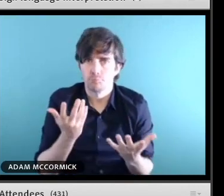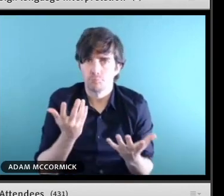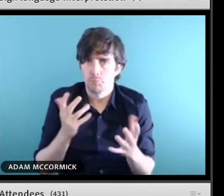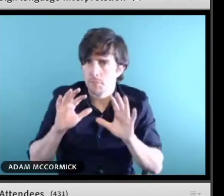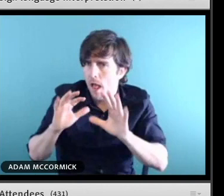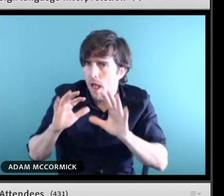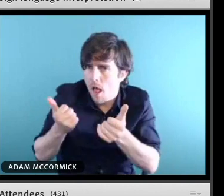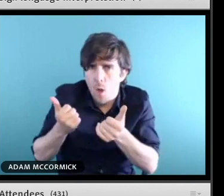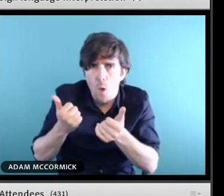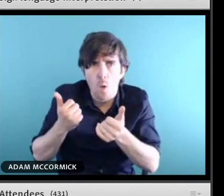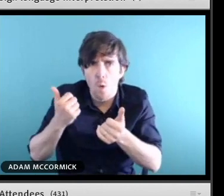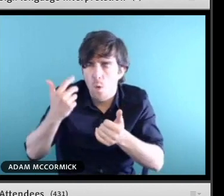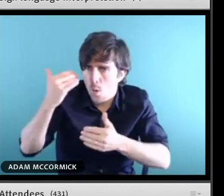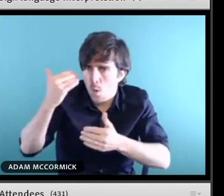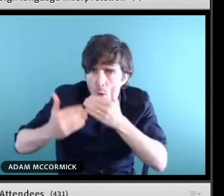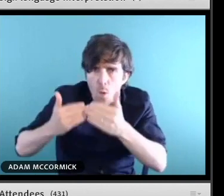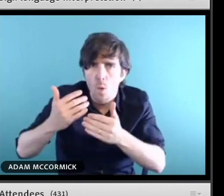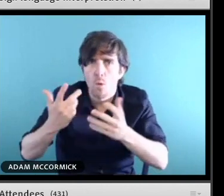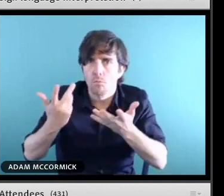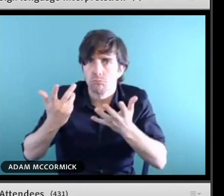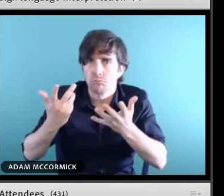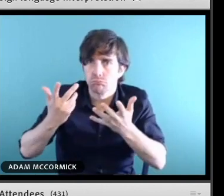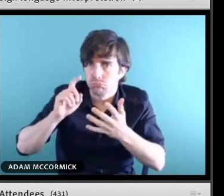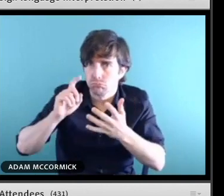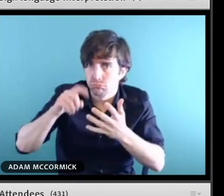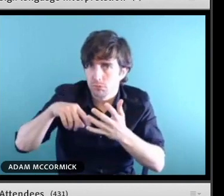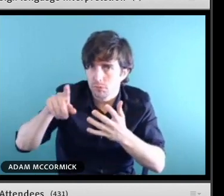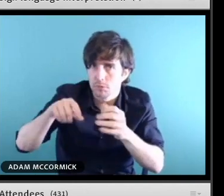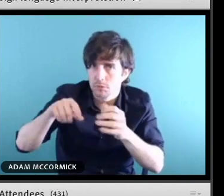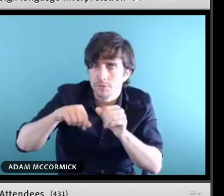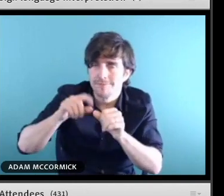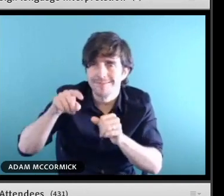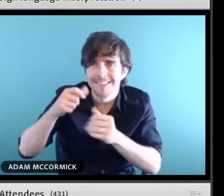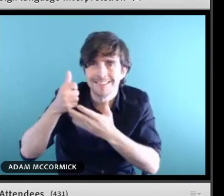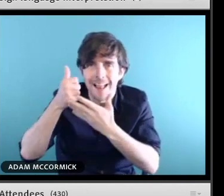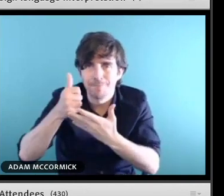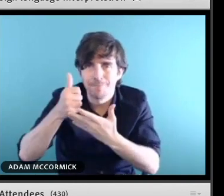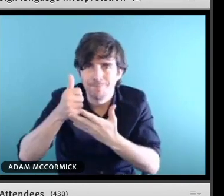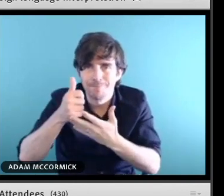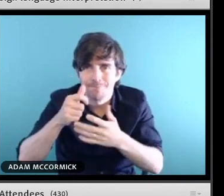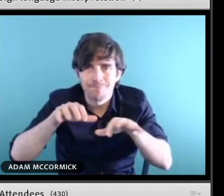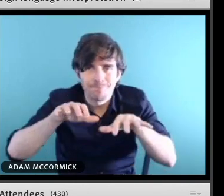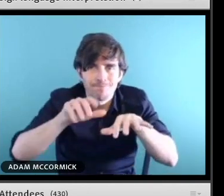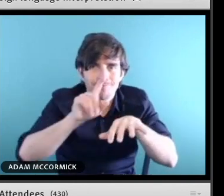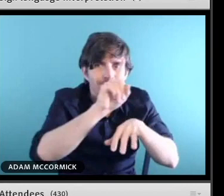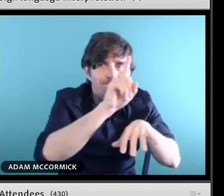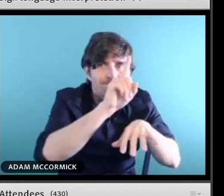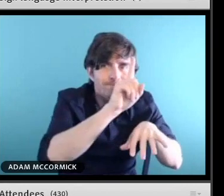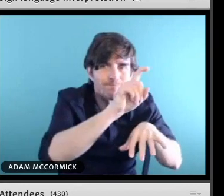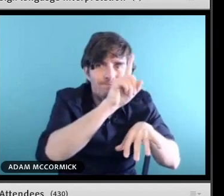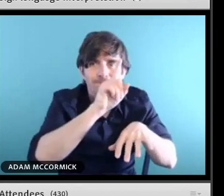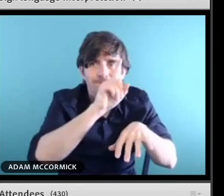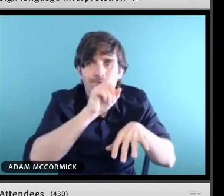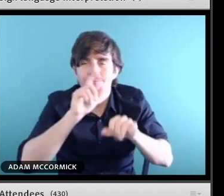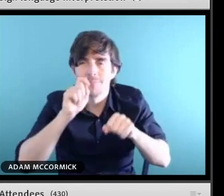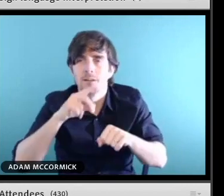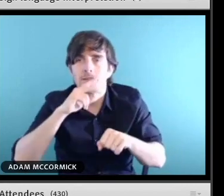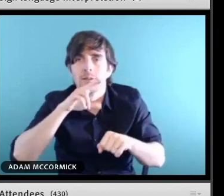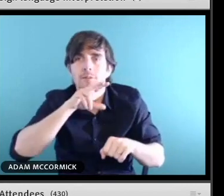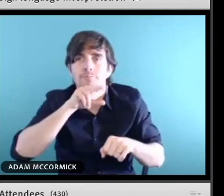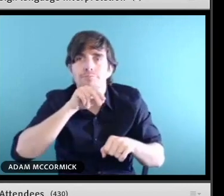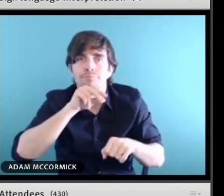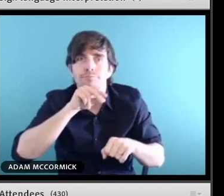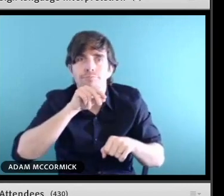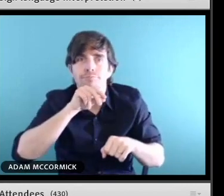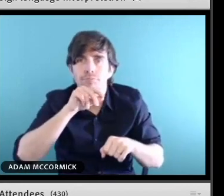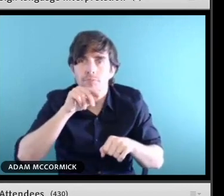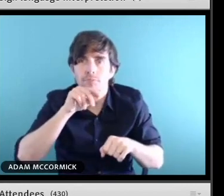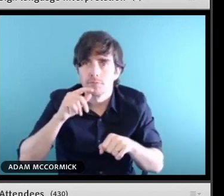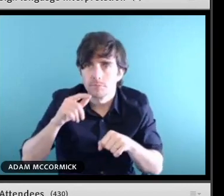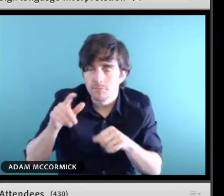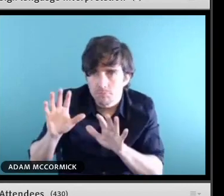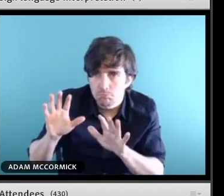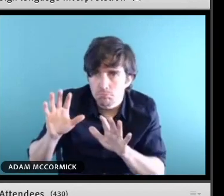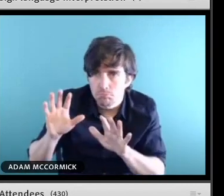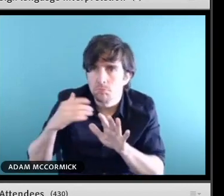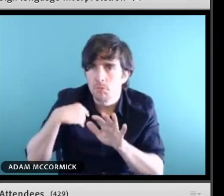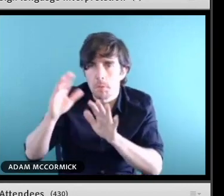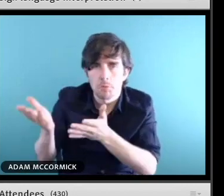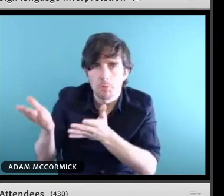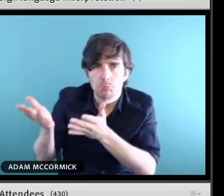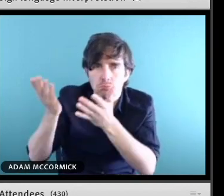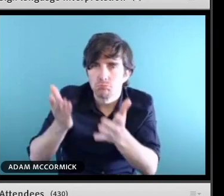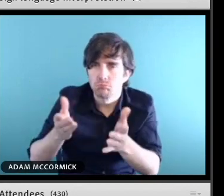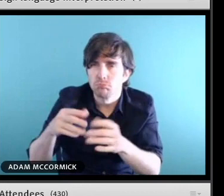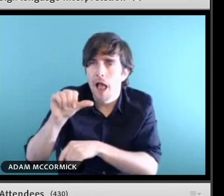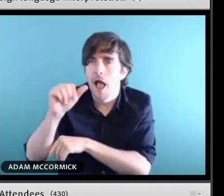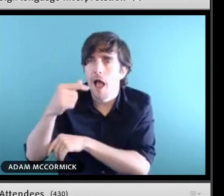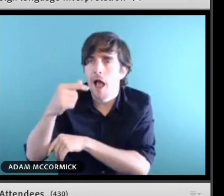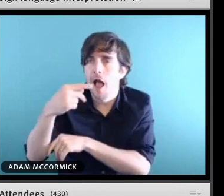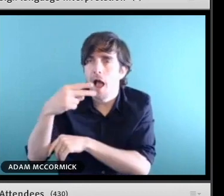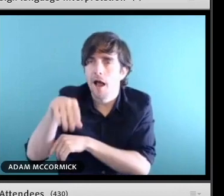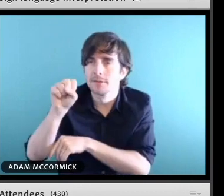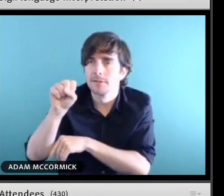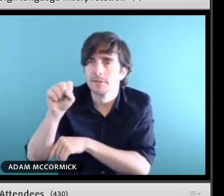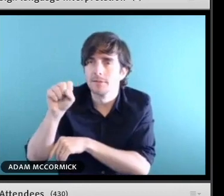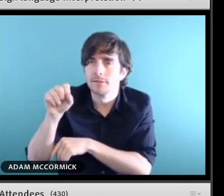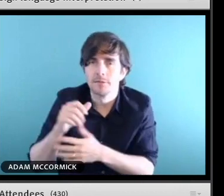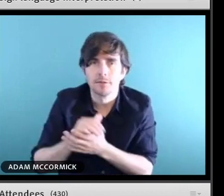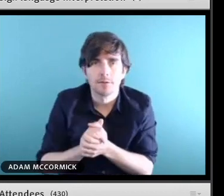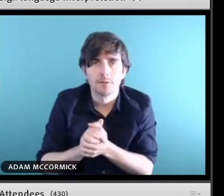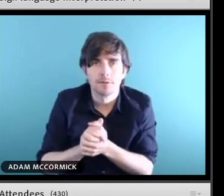Agnes. Are you there, Agnes? >> AGNES: Hi. Sorry.